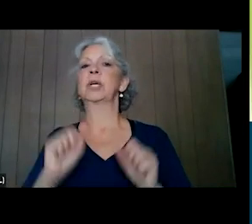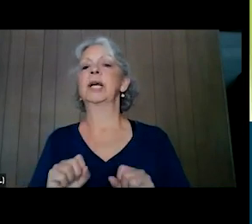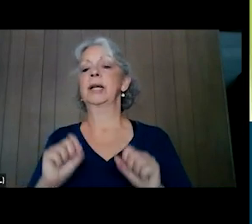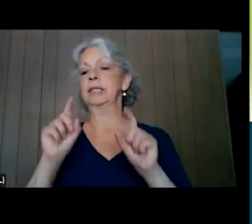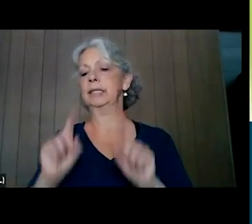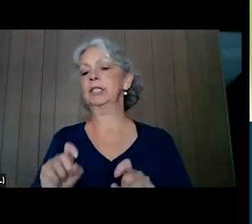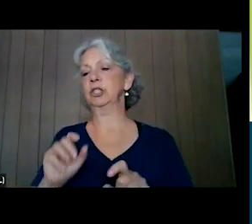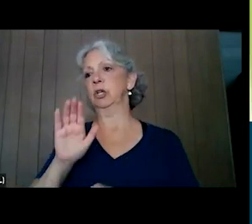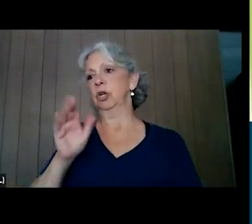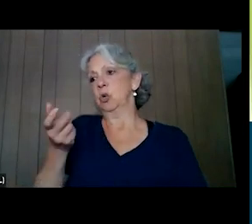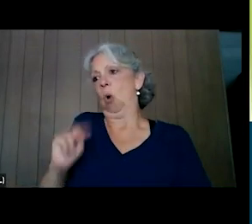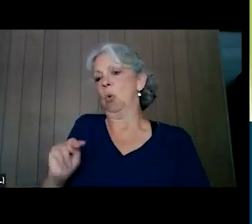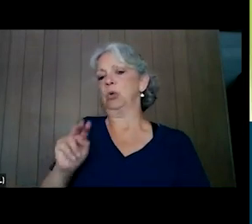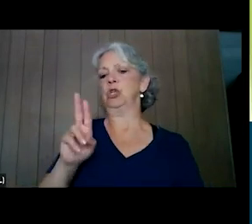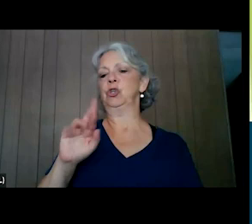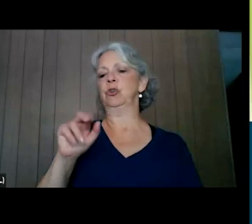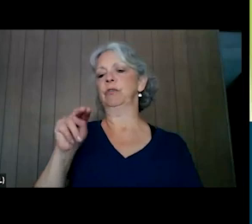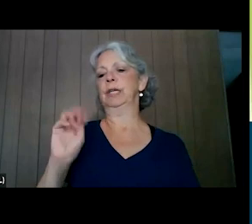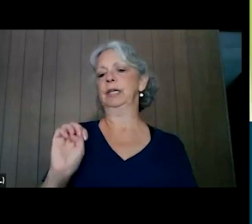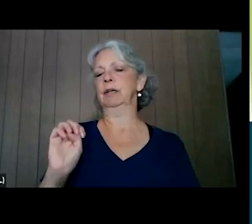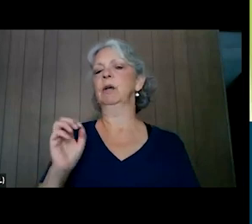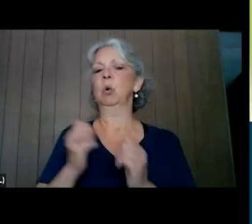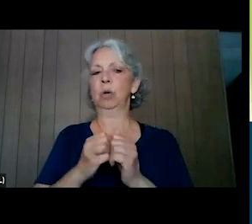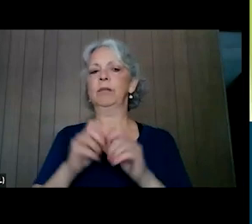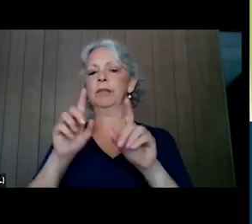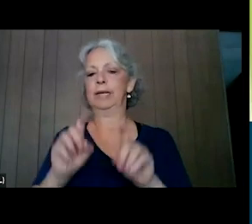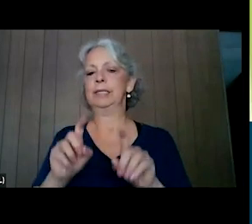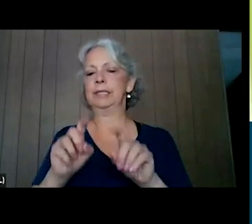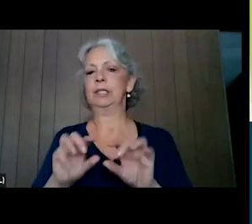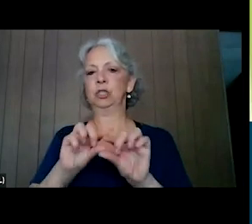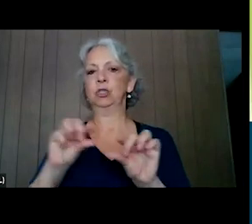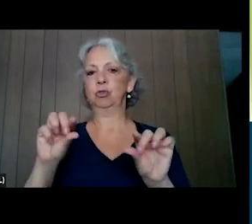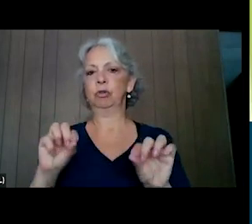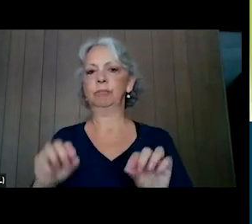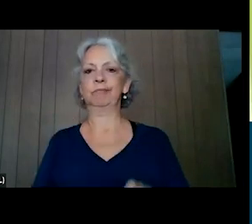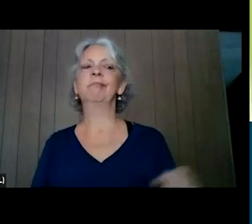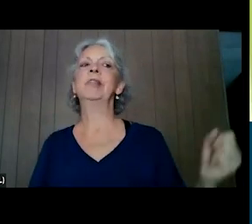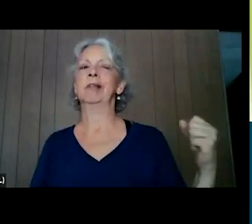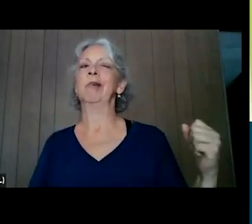because that's what they were originally designed for. You haven't taken xylazine.